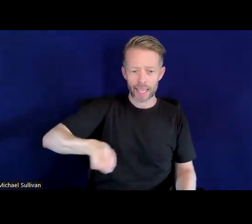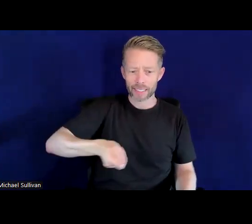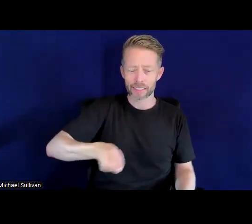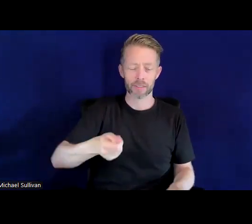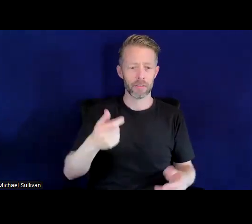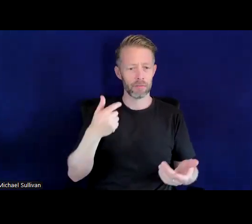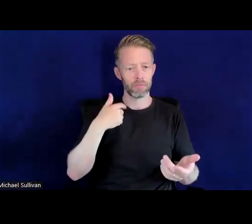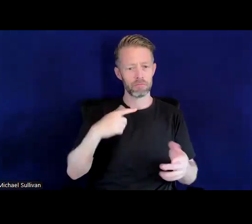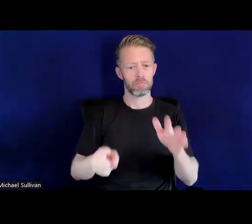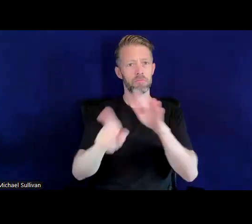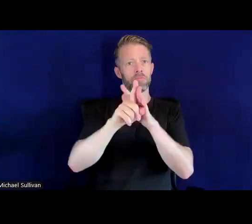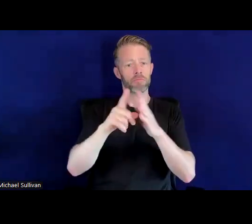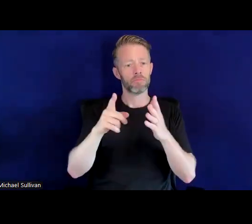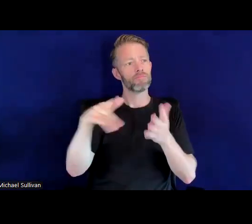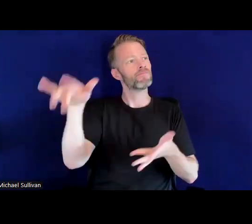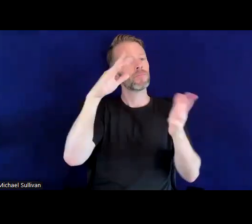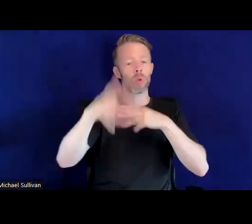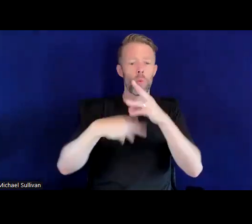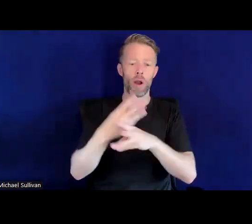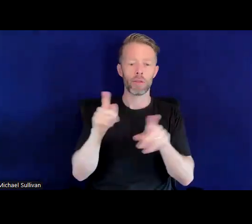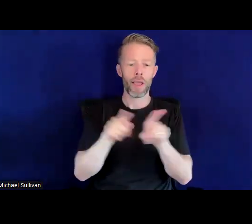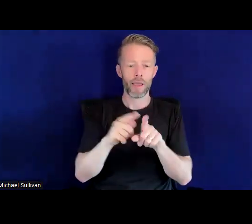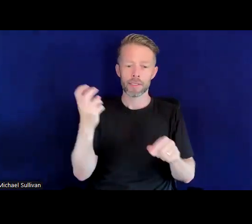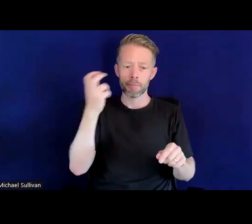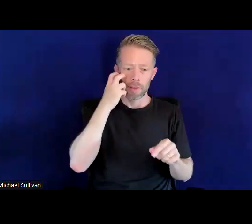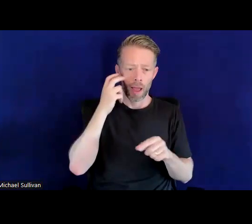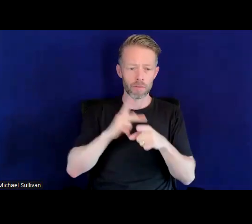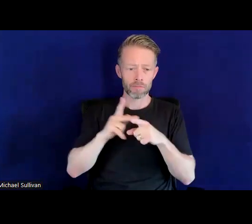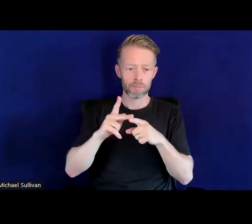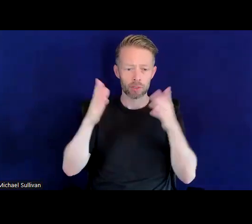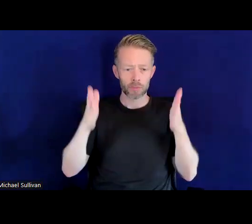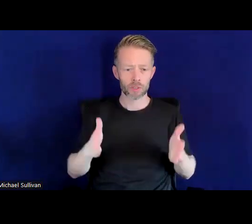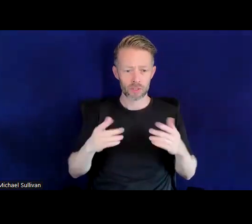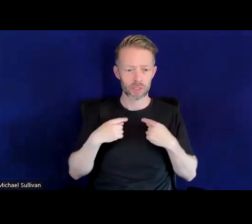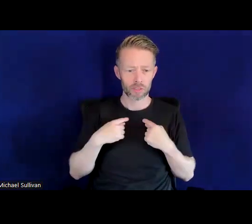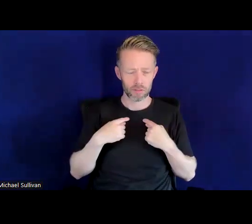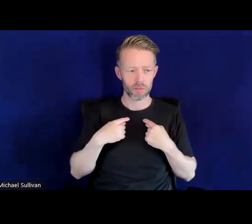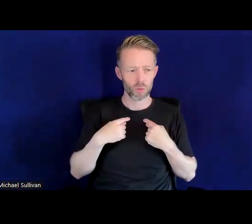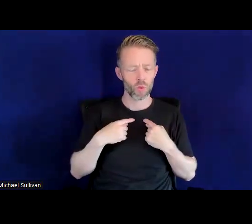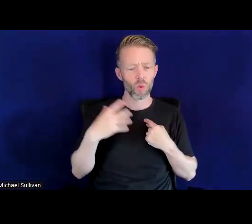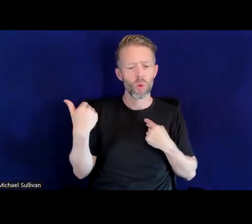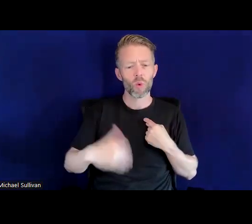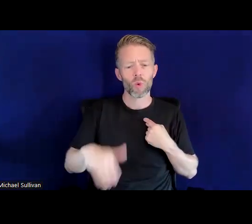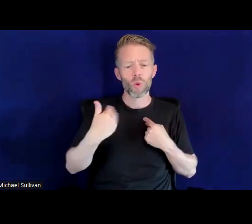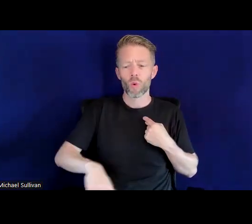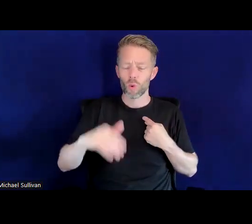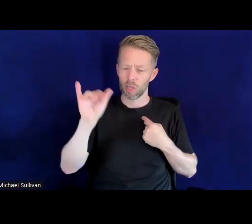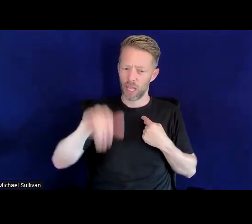to the world as a blind professional person and that's a gift. That's a gift, and